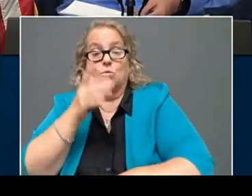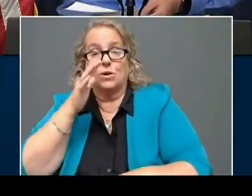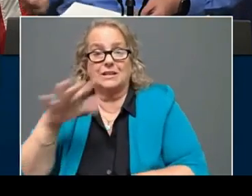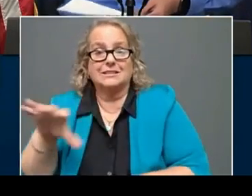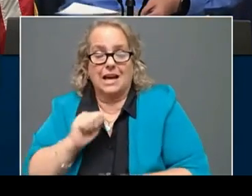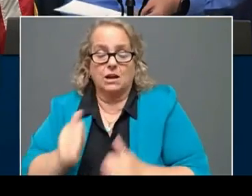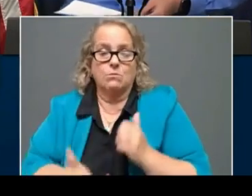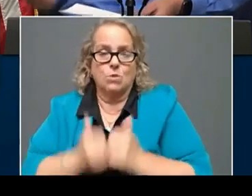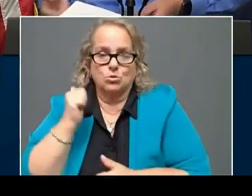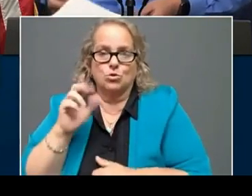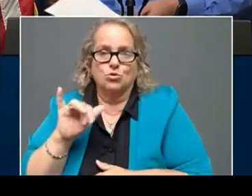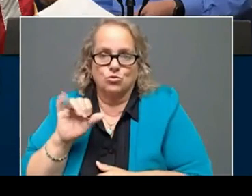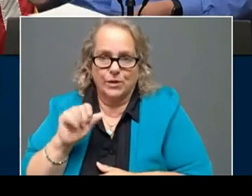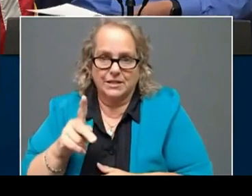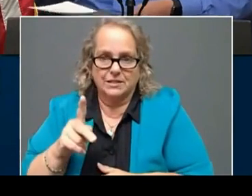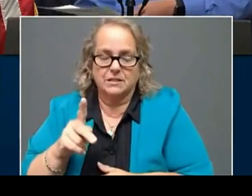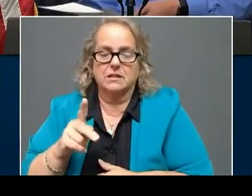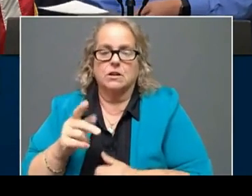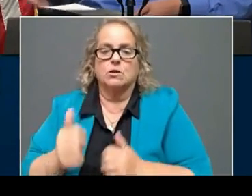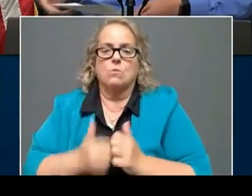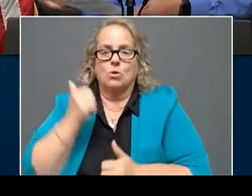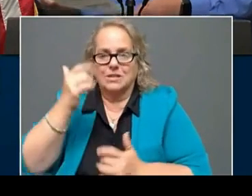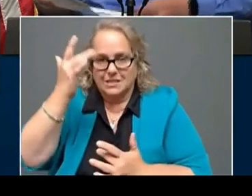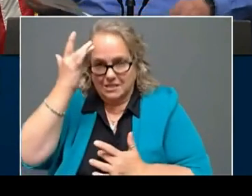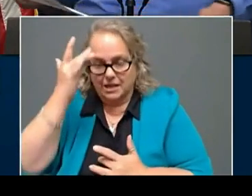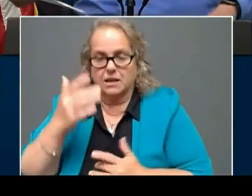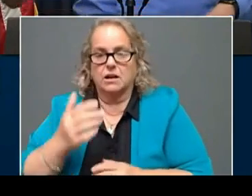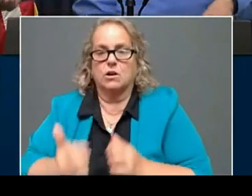ones who get sick. The ones who end up in the hospital. Next slide please. I